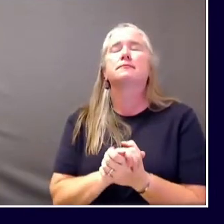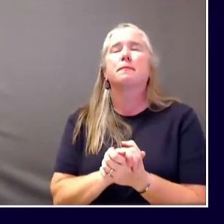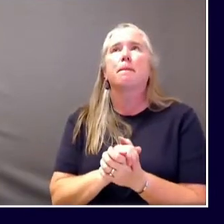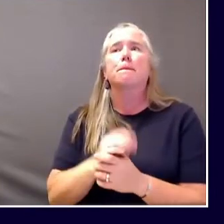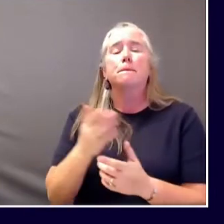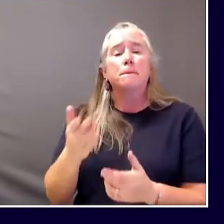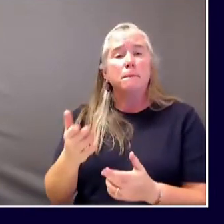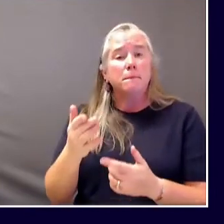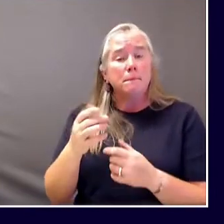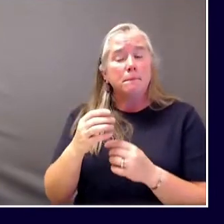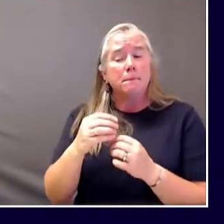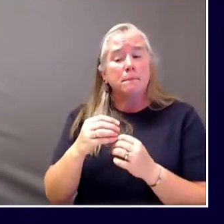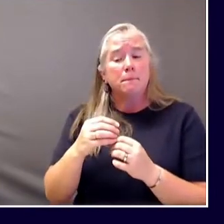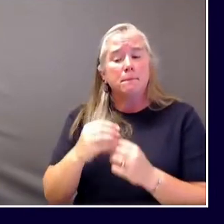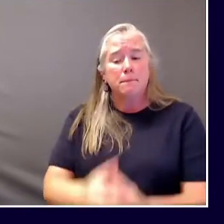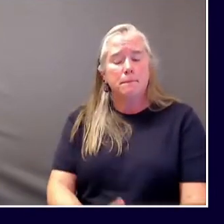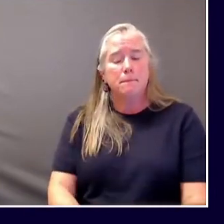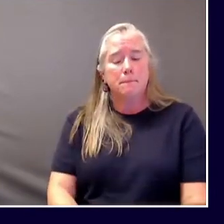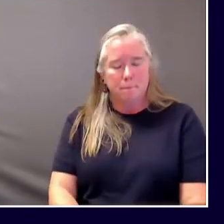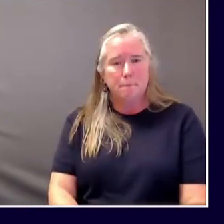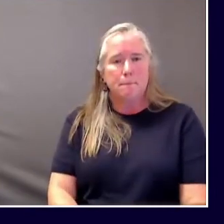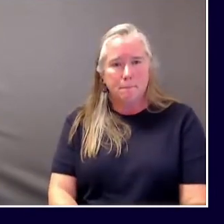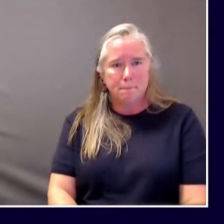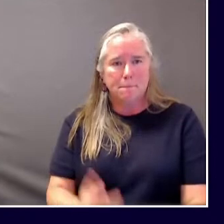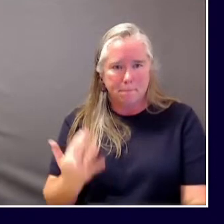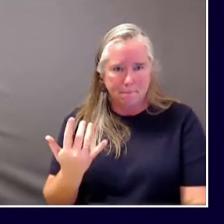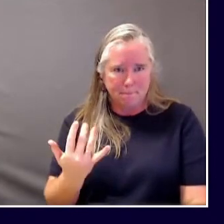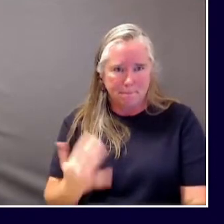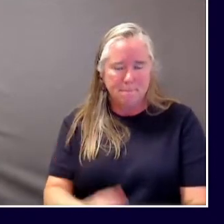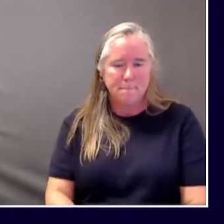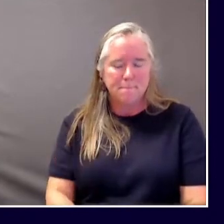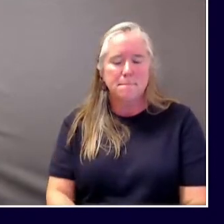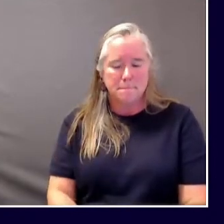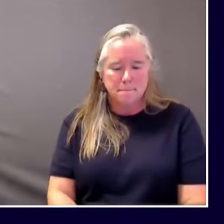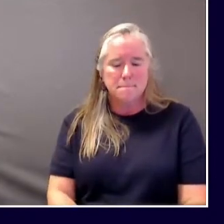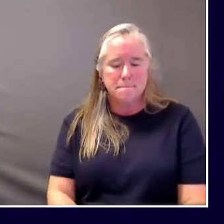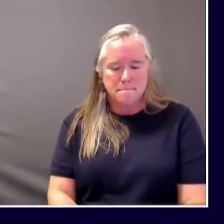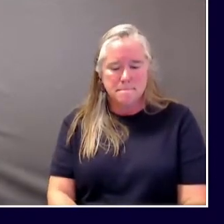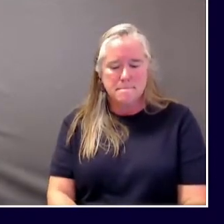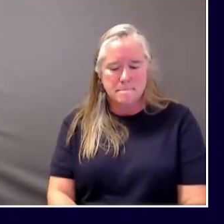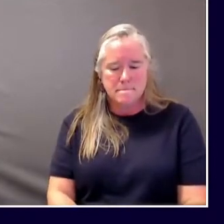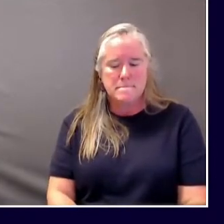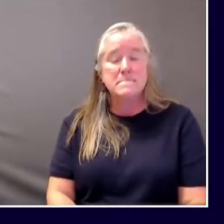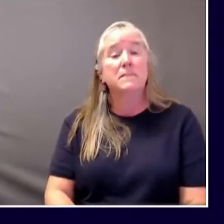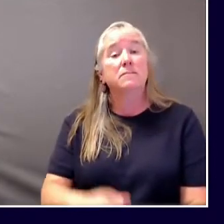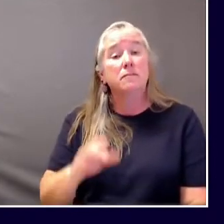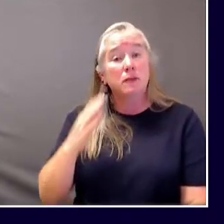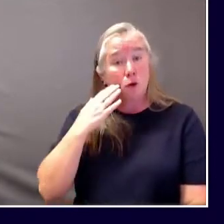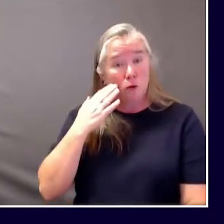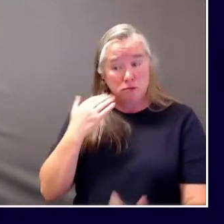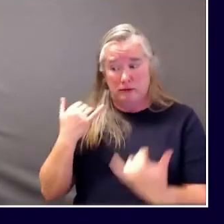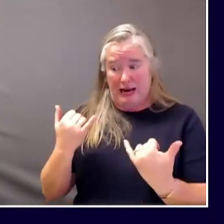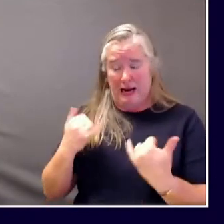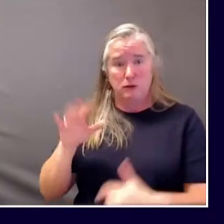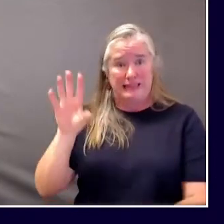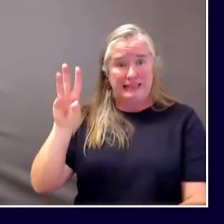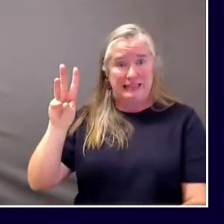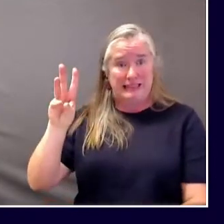restrictions on but is a